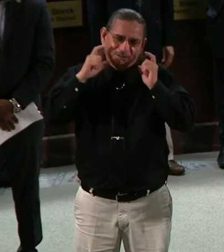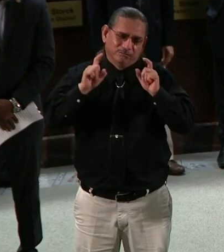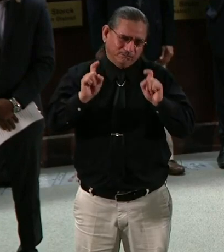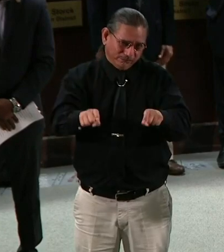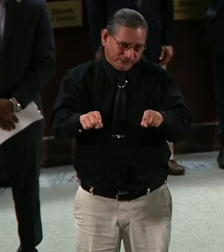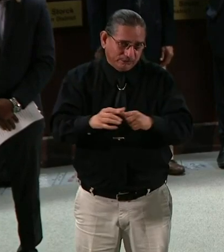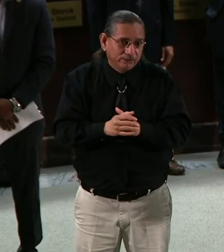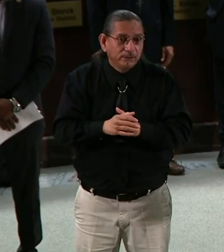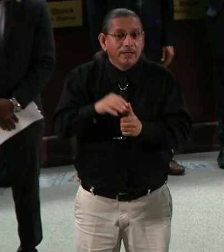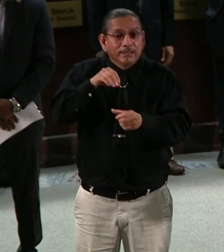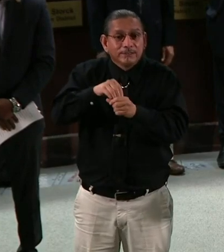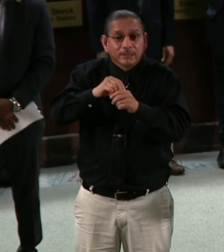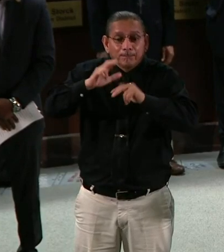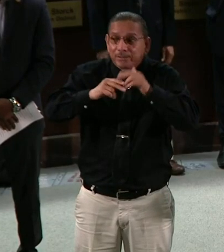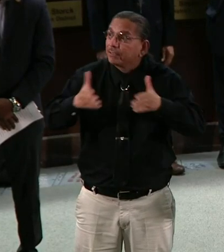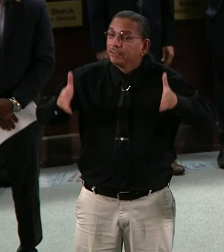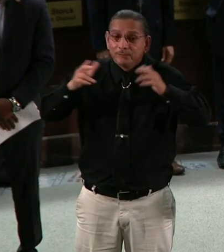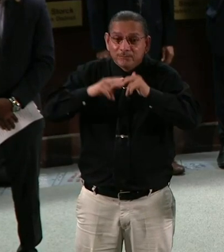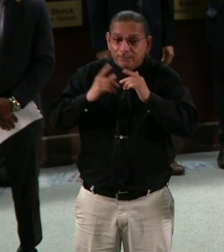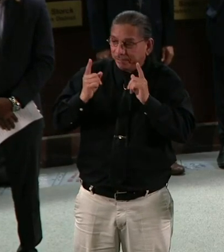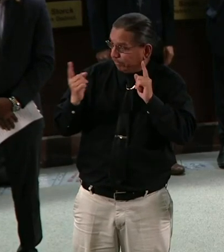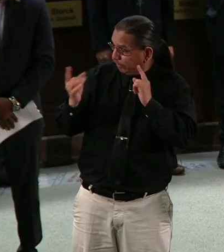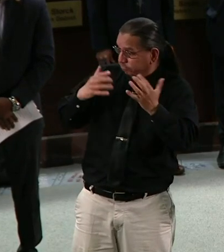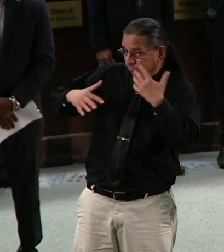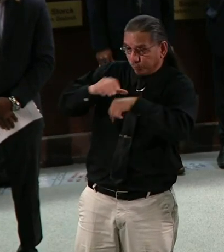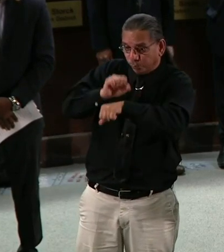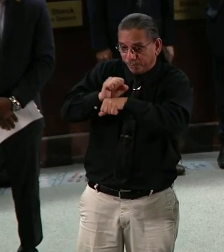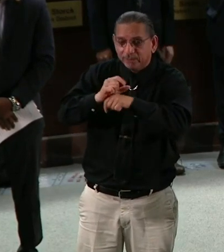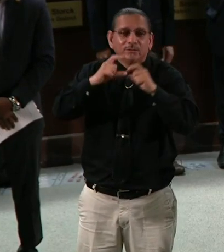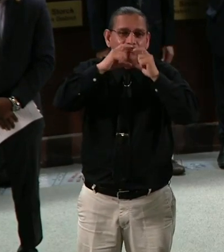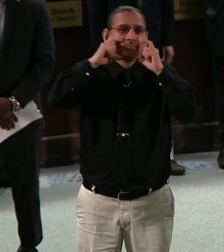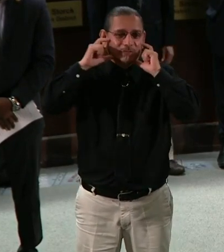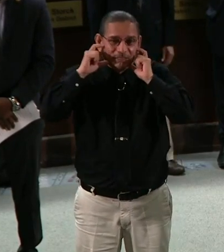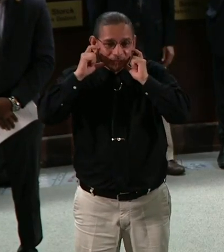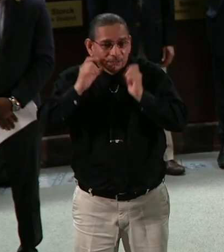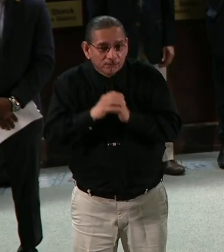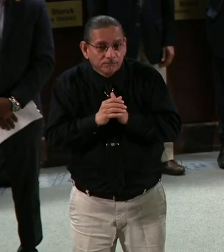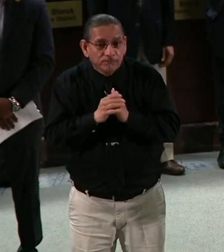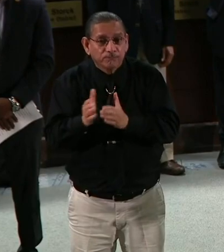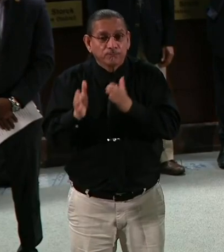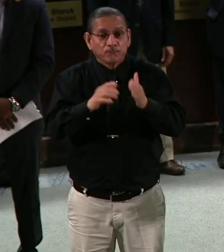THE RIGHT THING TO DO IN INDOOR